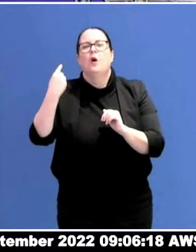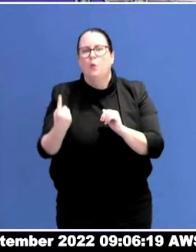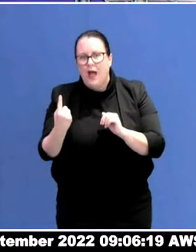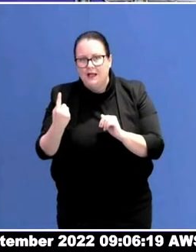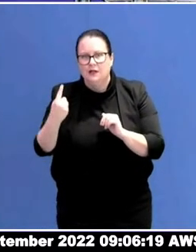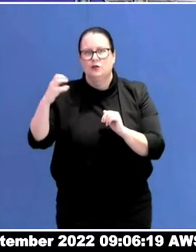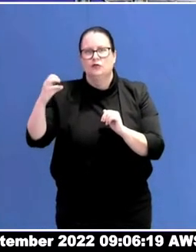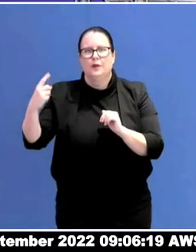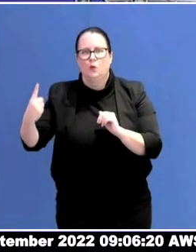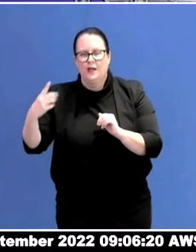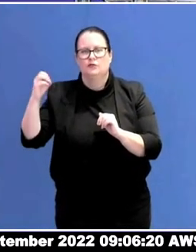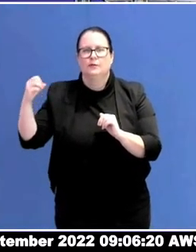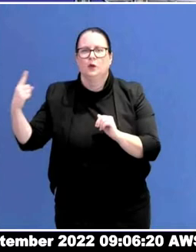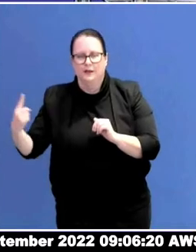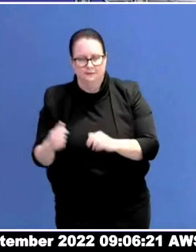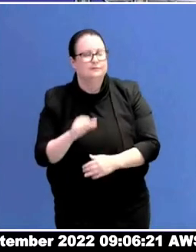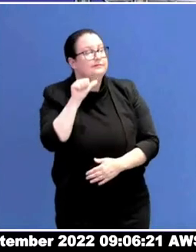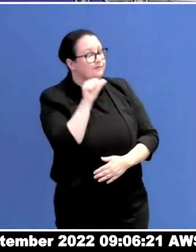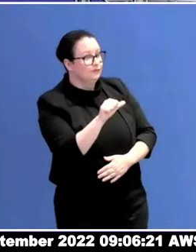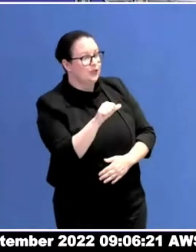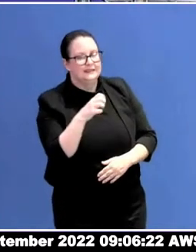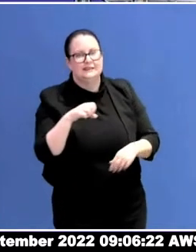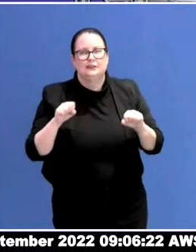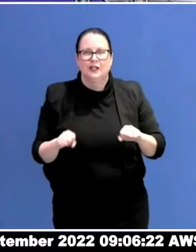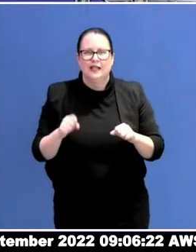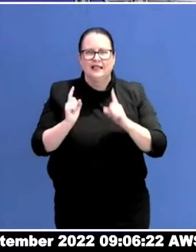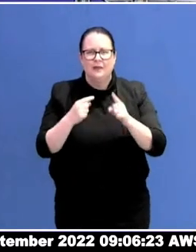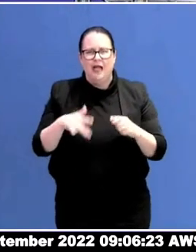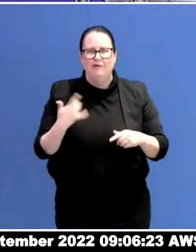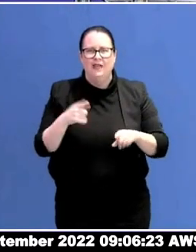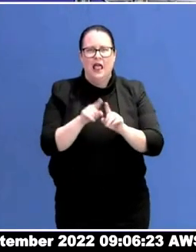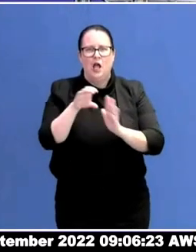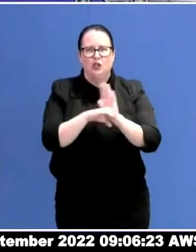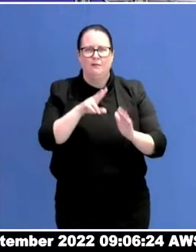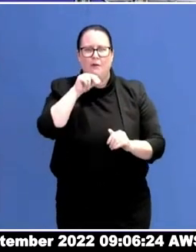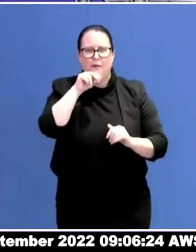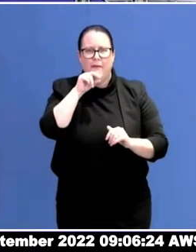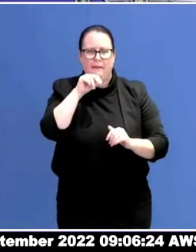That's correct, Chair. Sometimes I feel like a computer programmer when I read out those references.